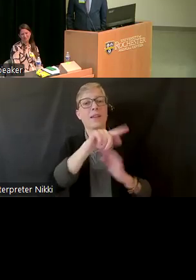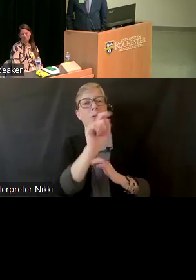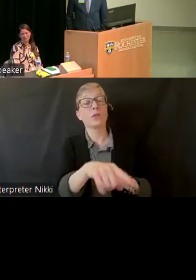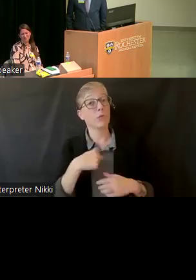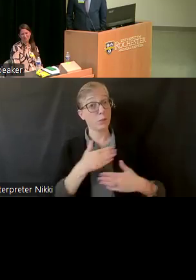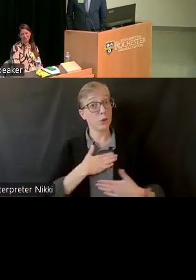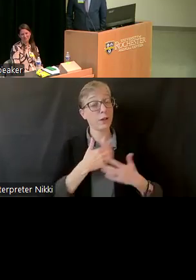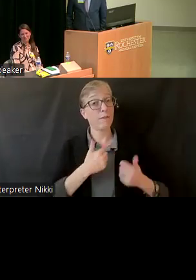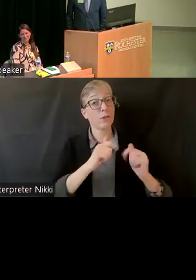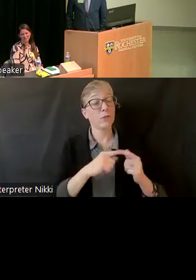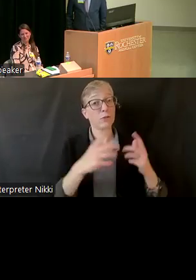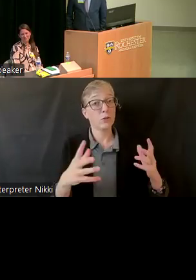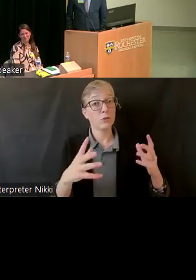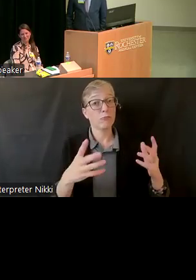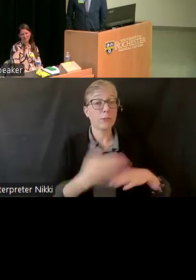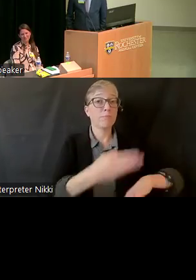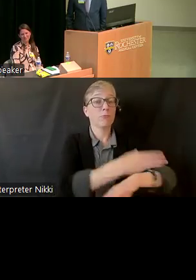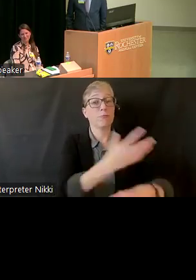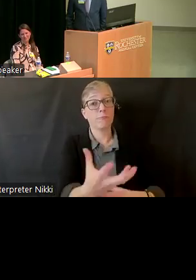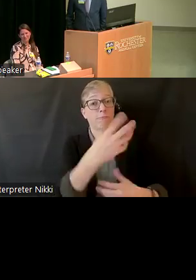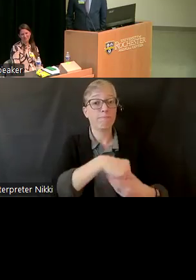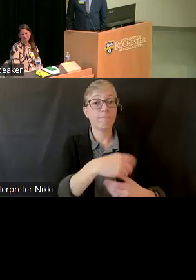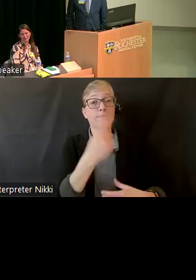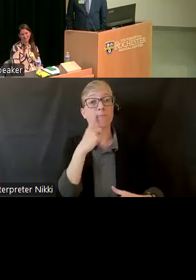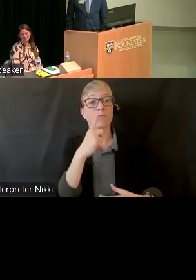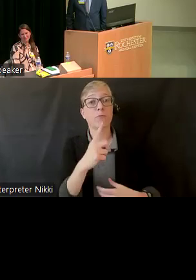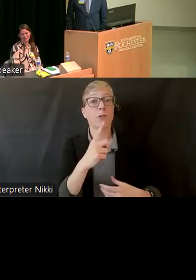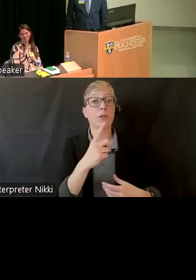to increased fulfillment i'm curious to hear what the university is doing to address the